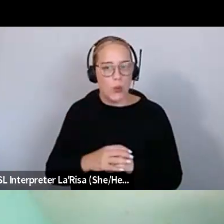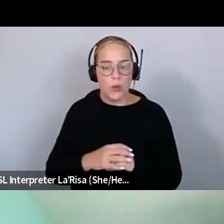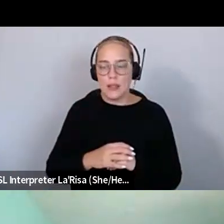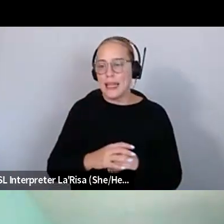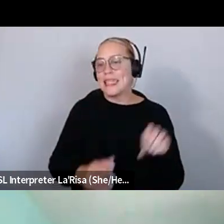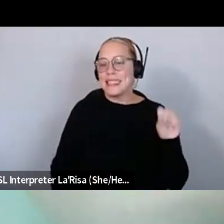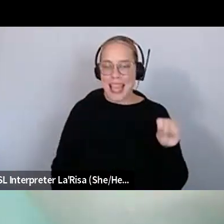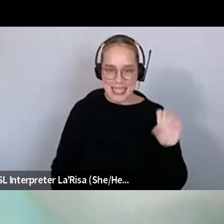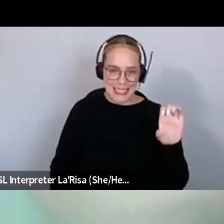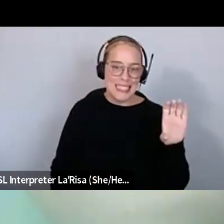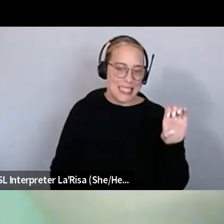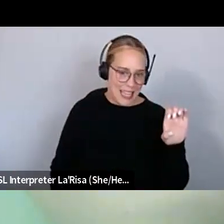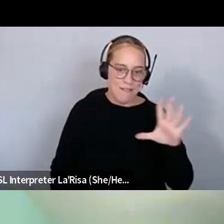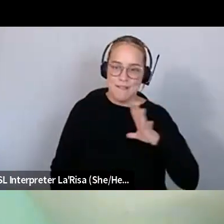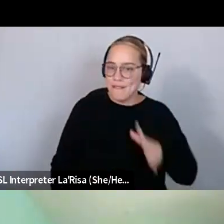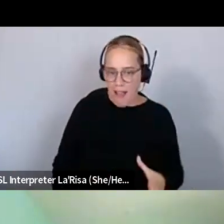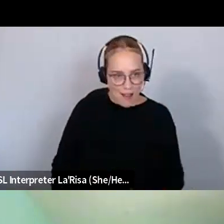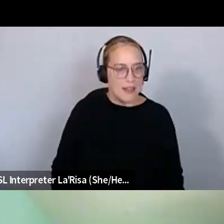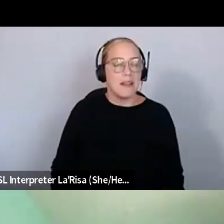stuff yet. I think you are booking your flight, and then Rachel, I will